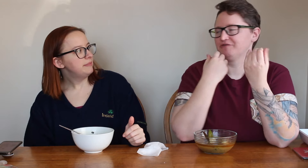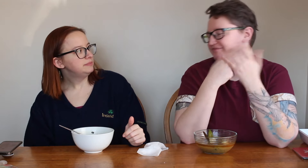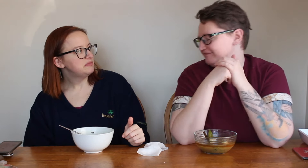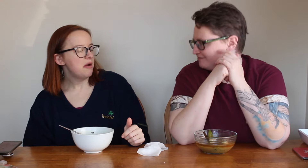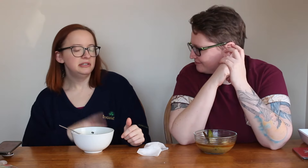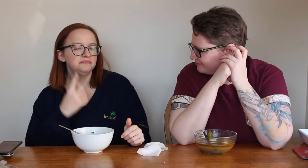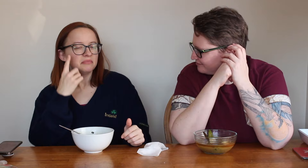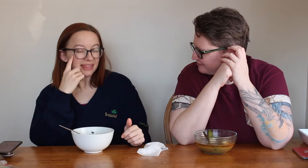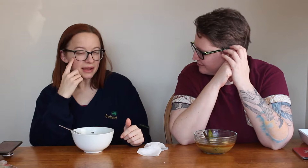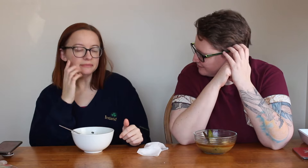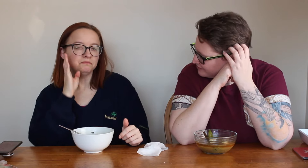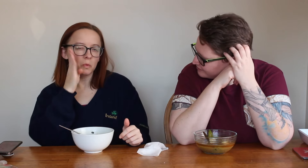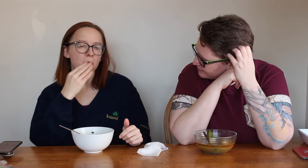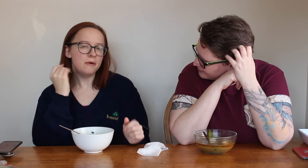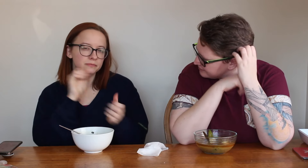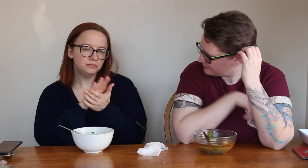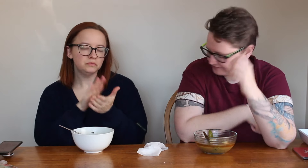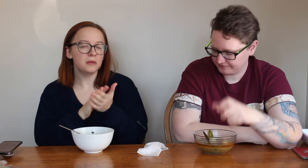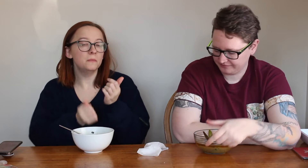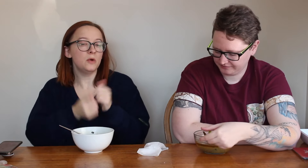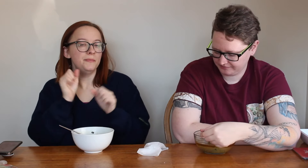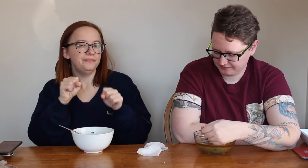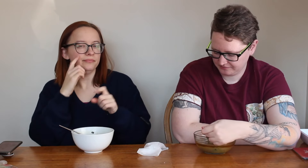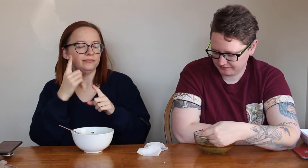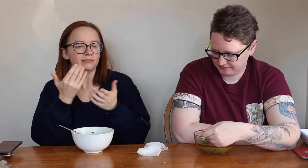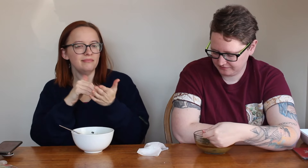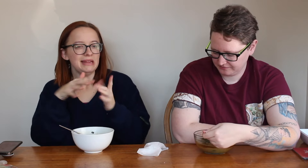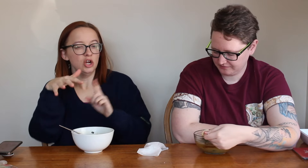At least that was my experience growing up you know, I didn't learn a lot of things until much later and I don't want that for him.